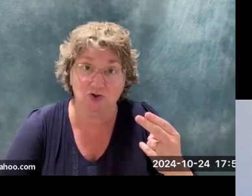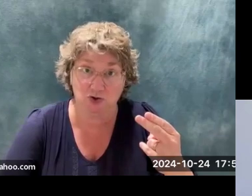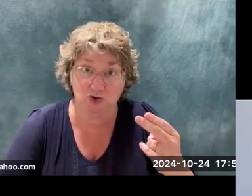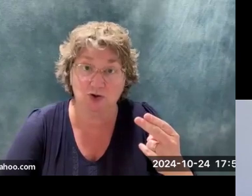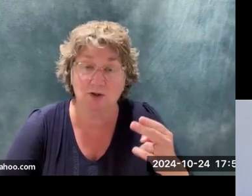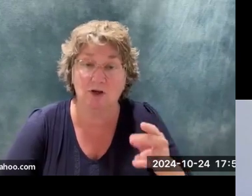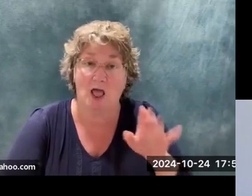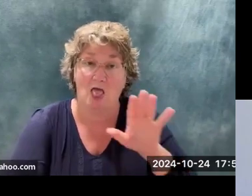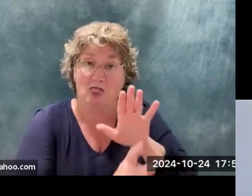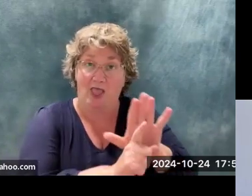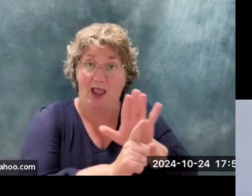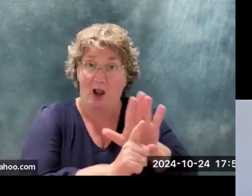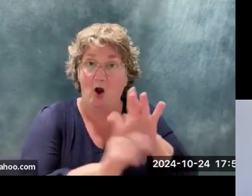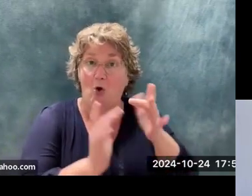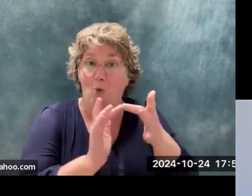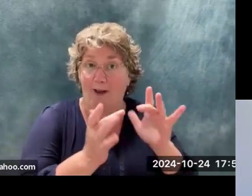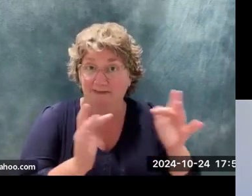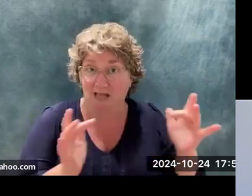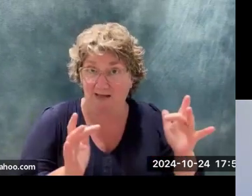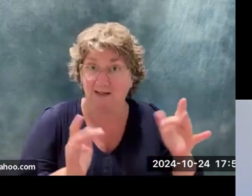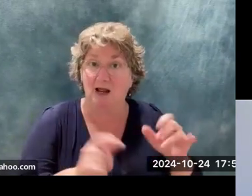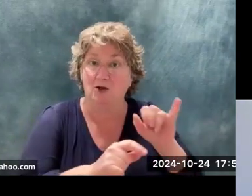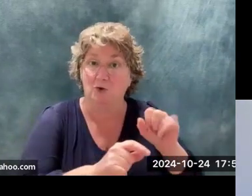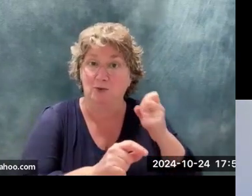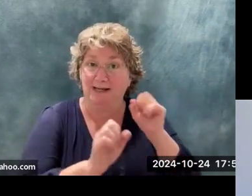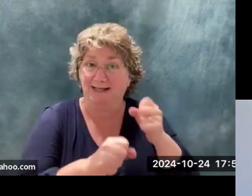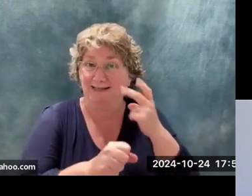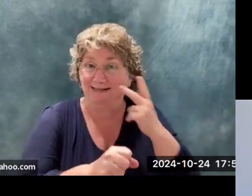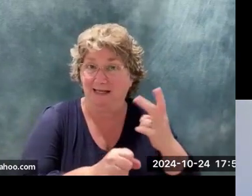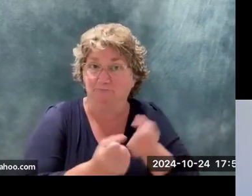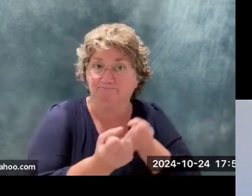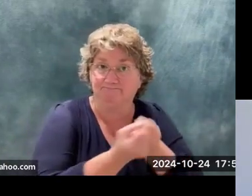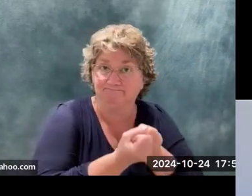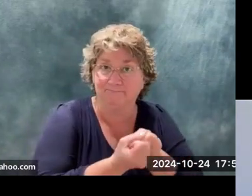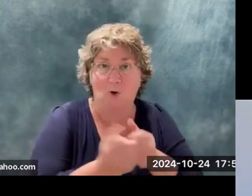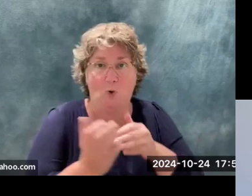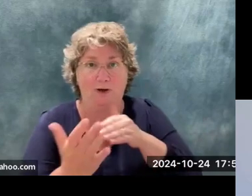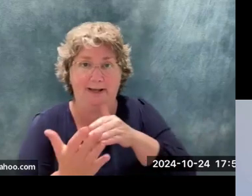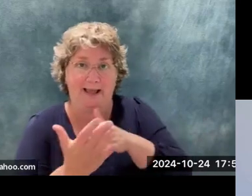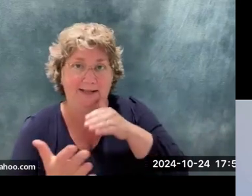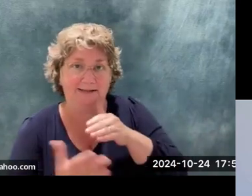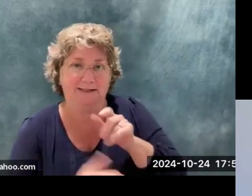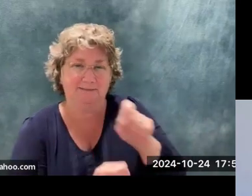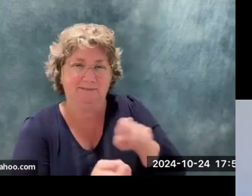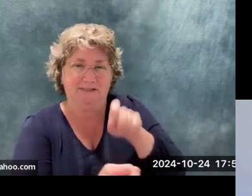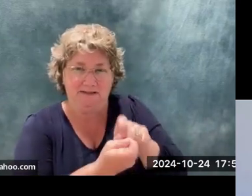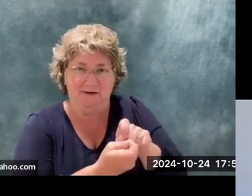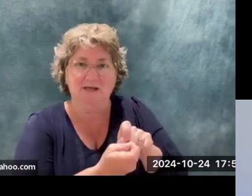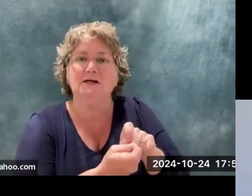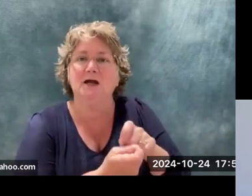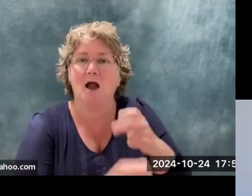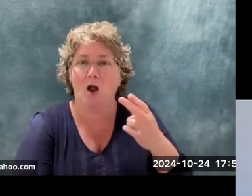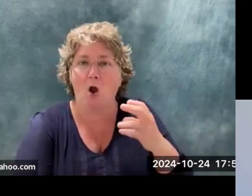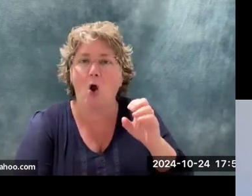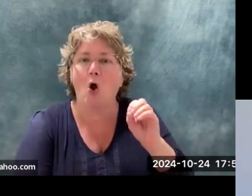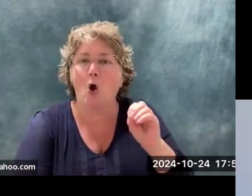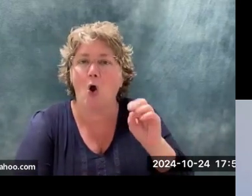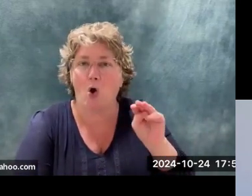for or against a homeopathic product. And sometimes homeopathic products